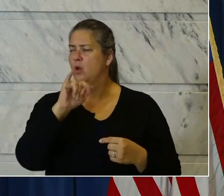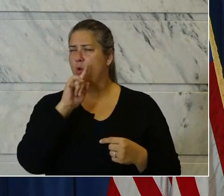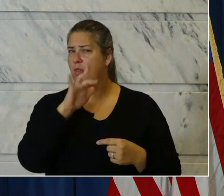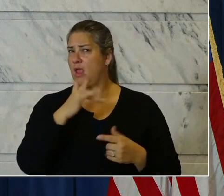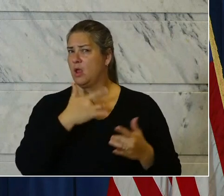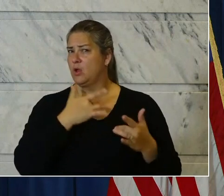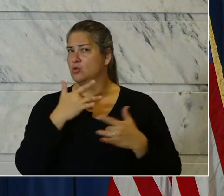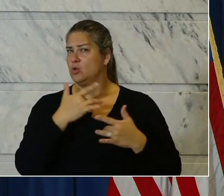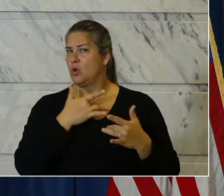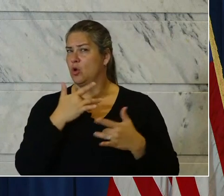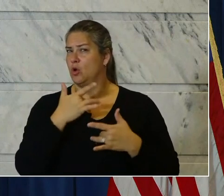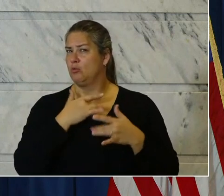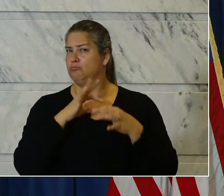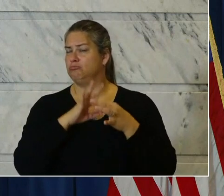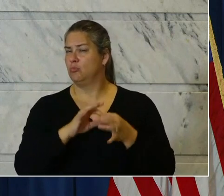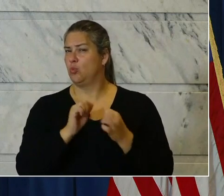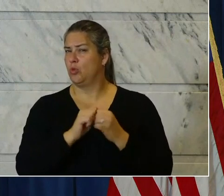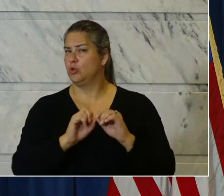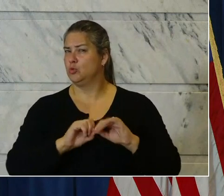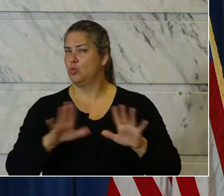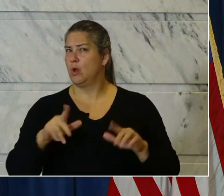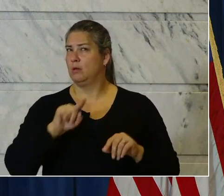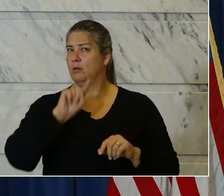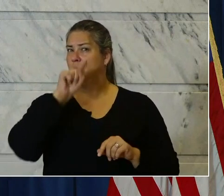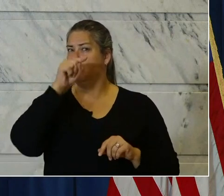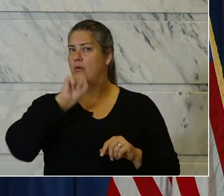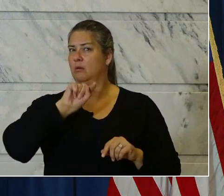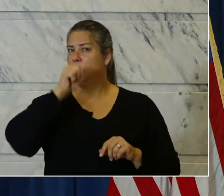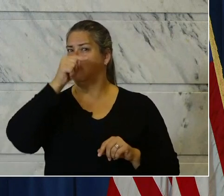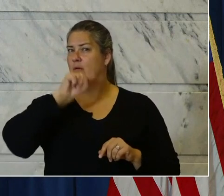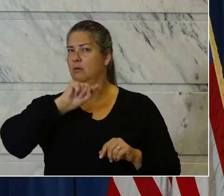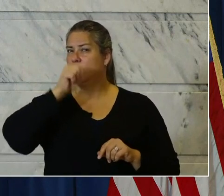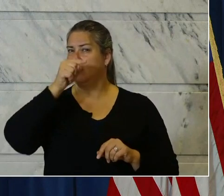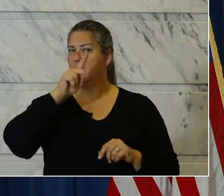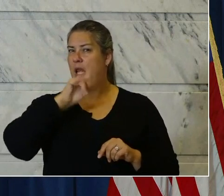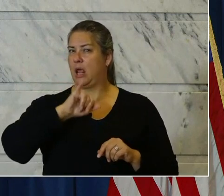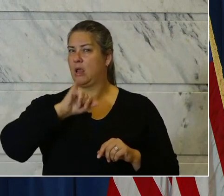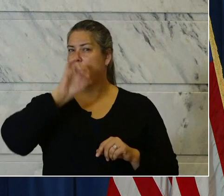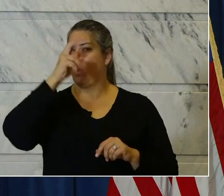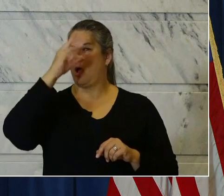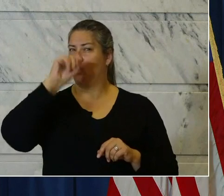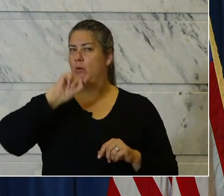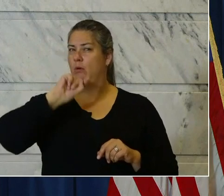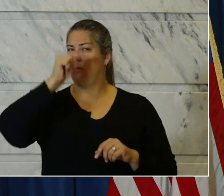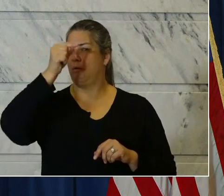DEPARTMENT OR LOCAL HEALTH DEPARTMENTS IN ORDER TO CONNECT YOUR CONCERNED AT ALL ABOUT THE